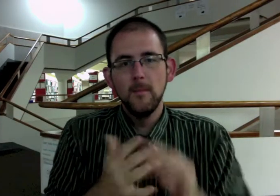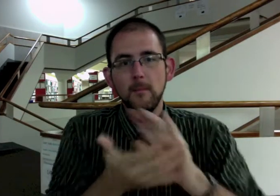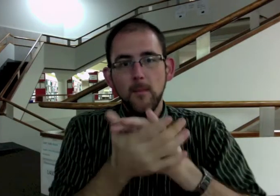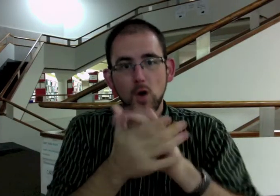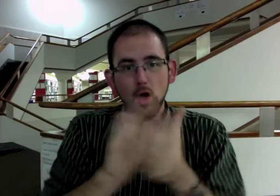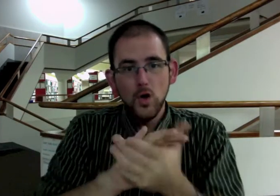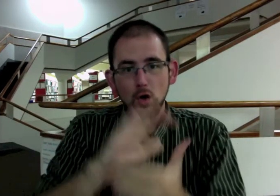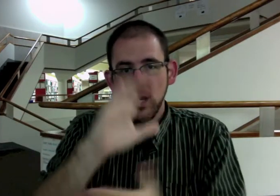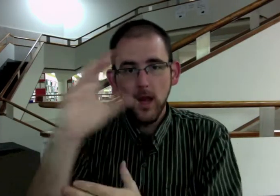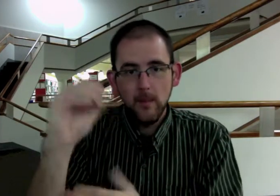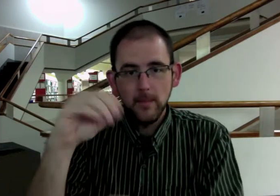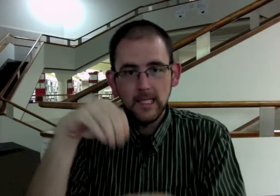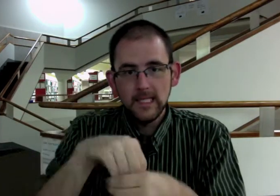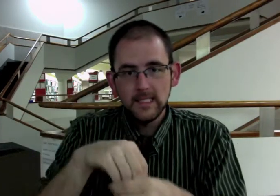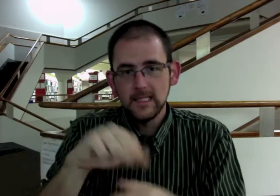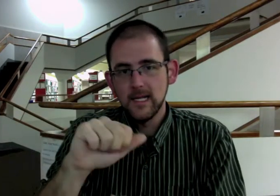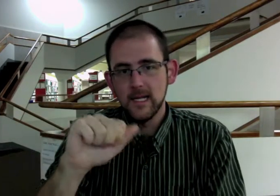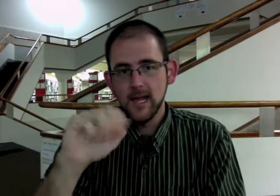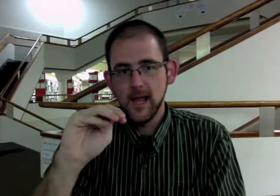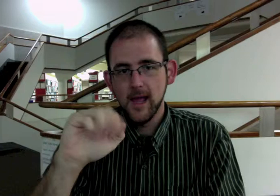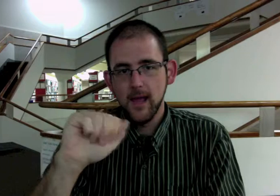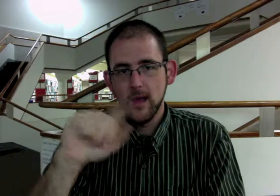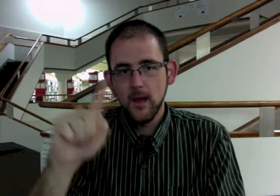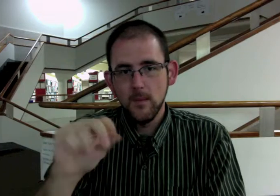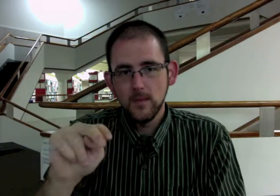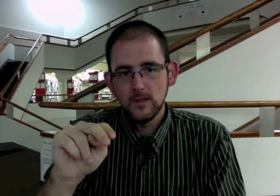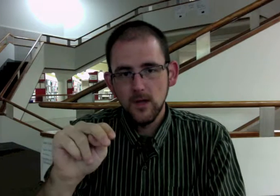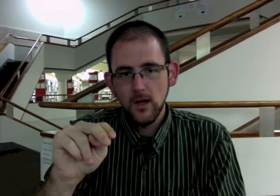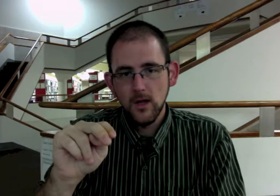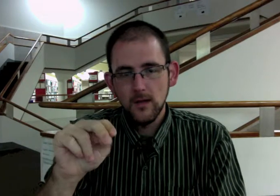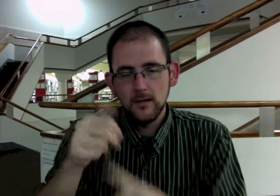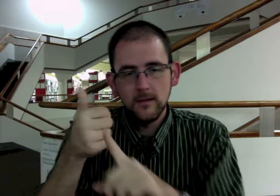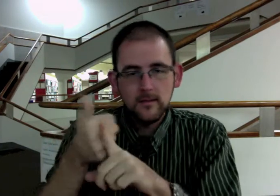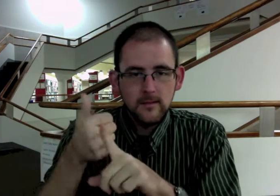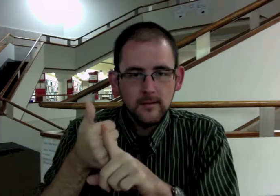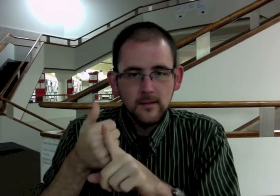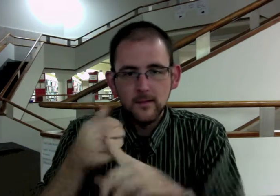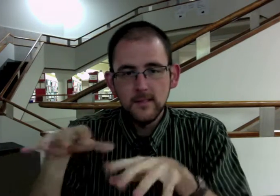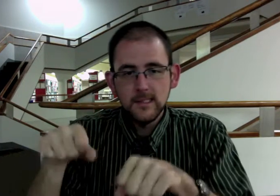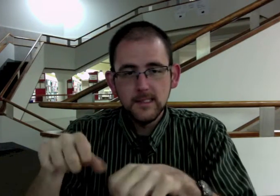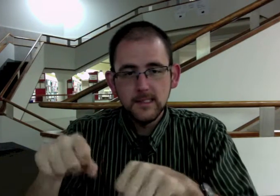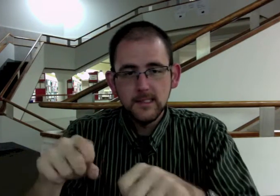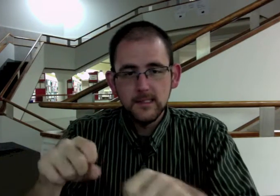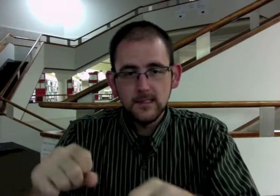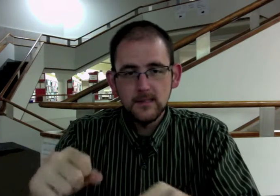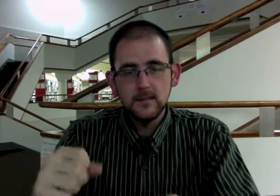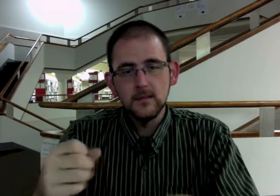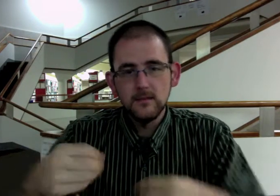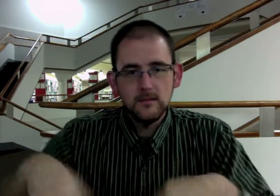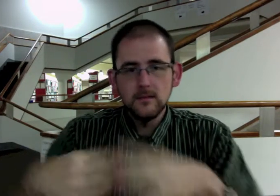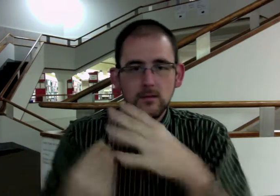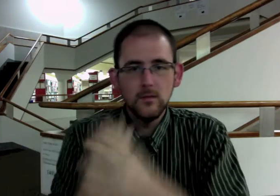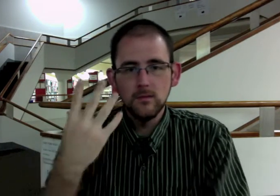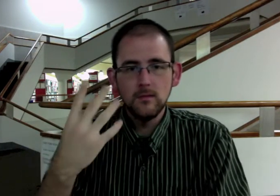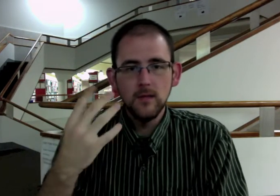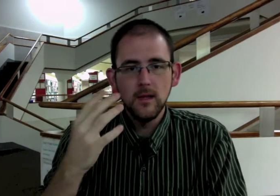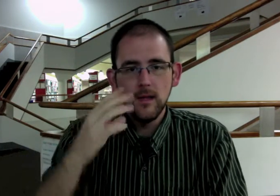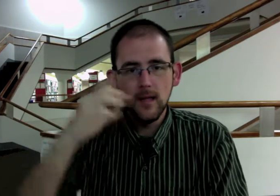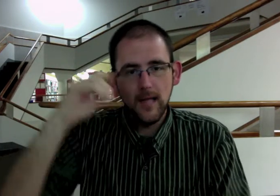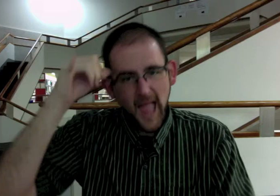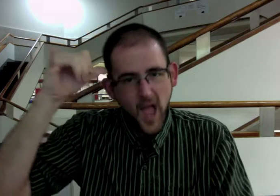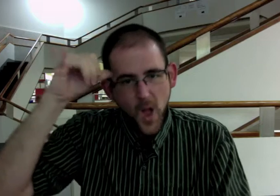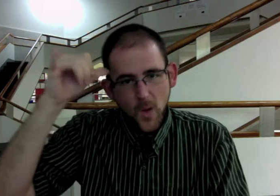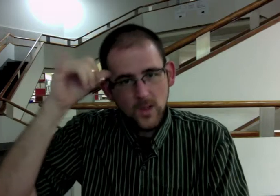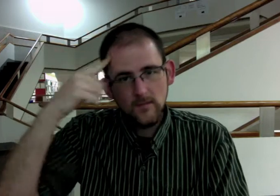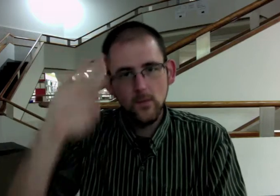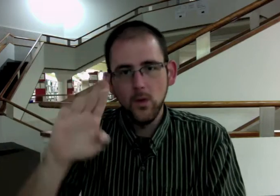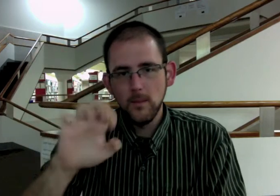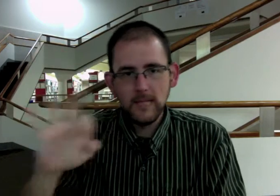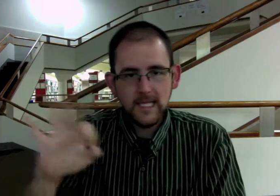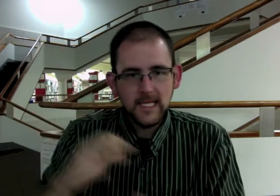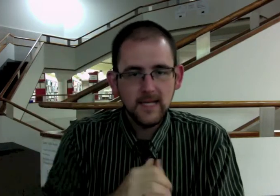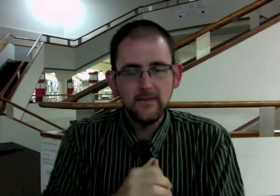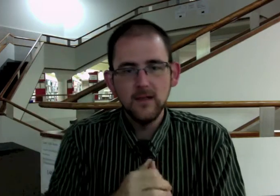For instance, hamburger companies in the Amazon have taken over a lot of the land for pasturing their beef cows.